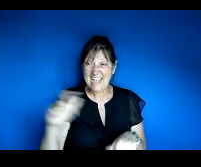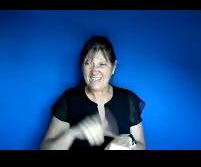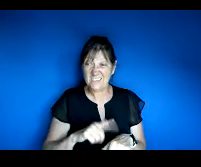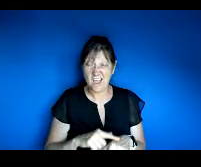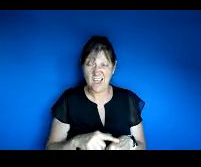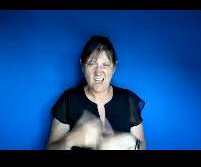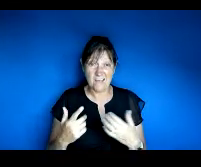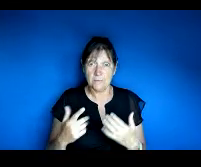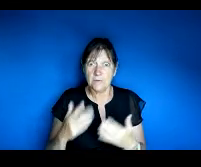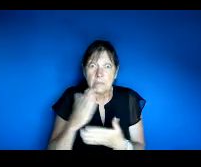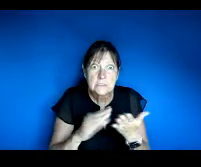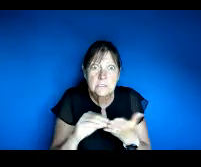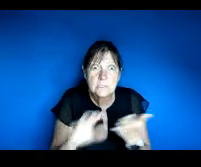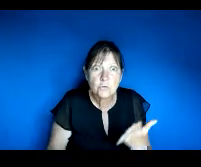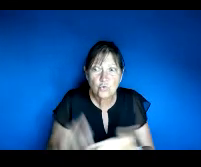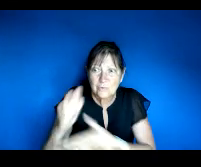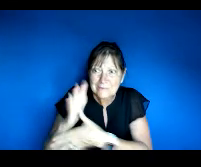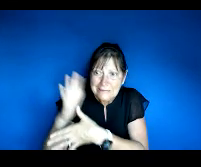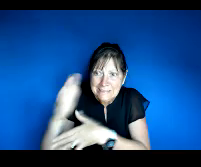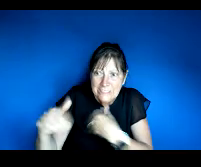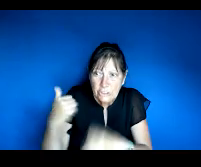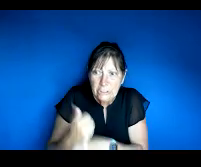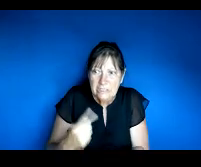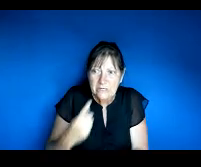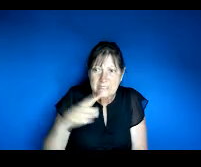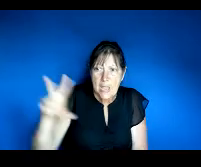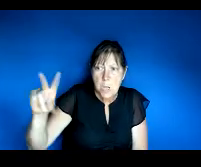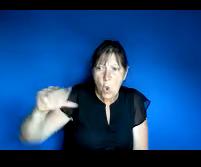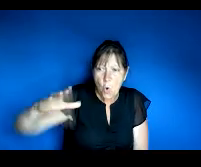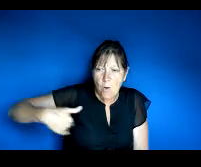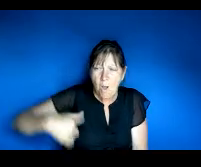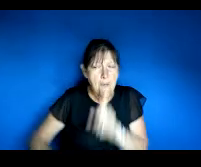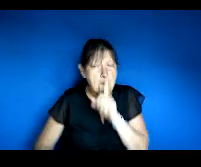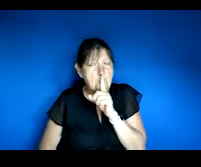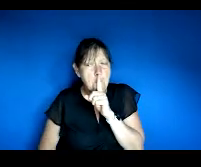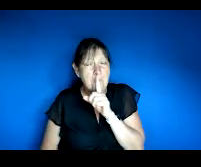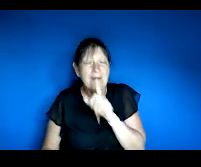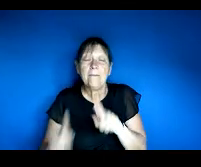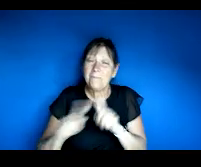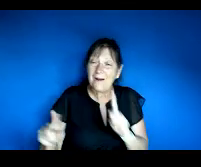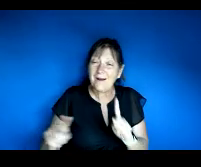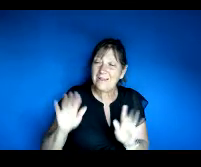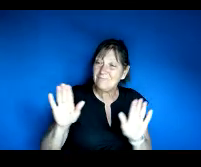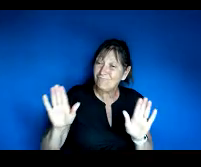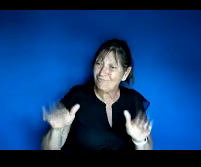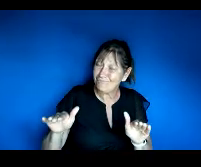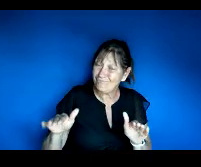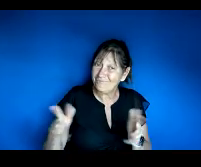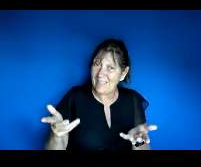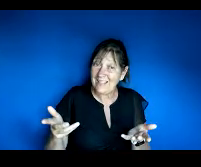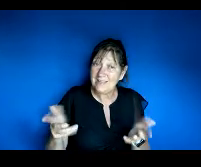of their senior year, we're not gonna turn them away. But I would say that it is crucial to a student's success